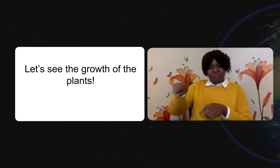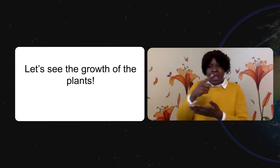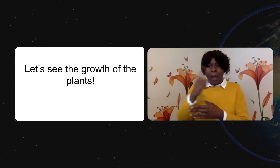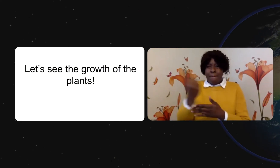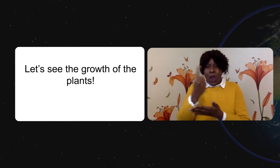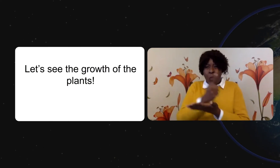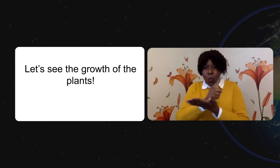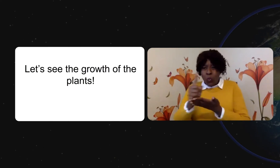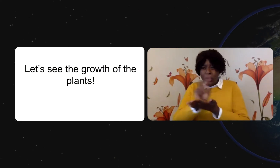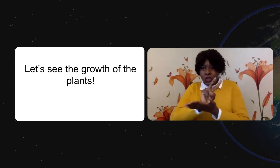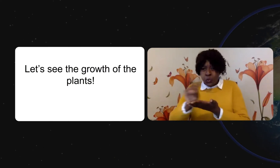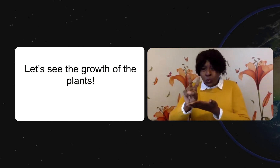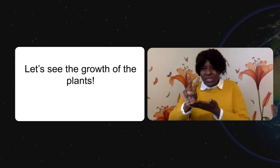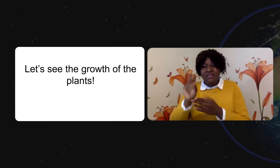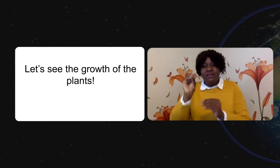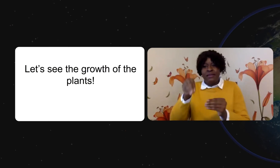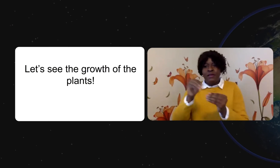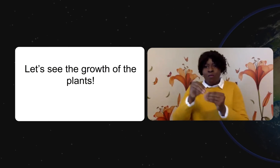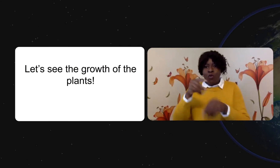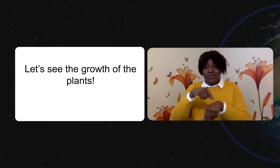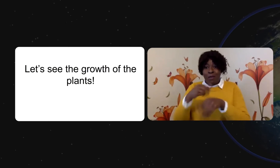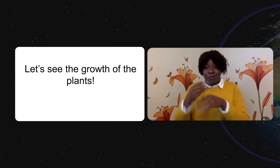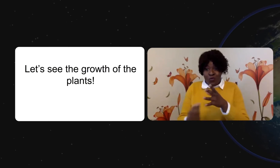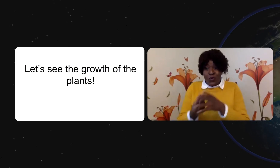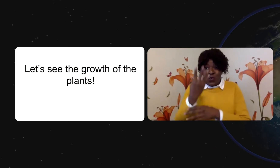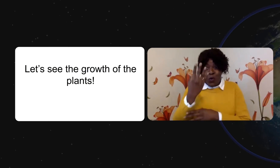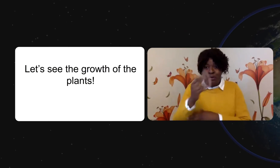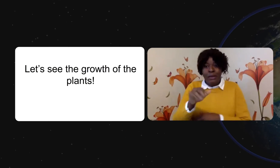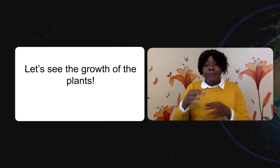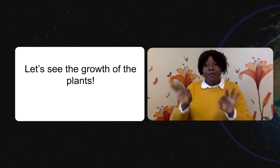We have to give the strawberries time, a few weeks, to grow.